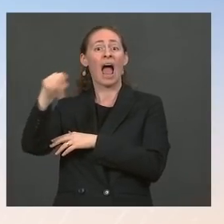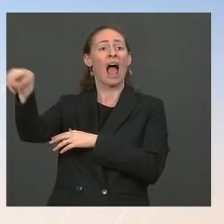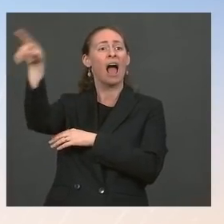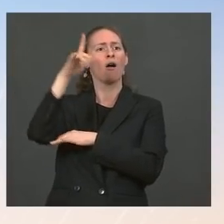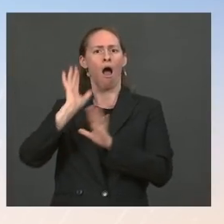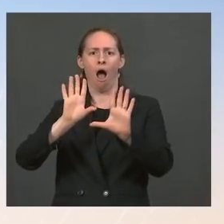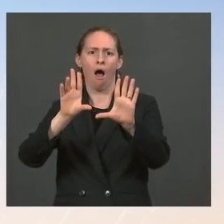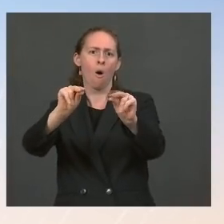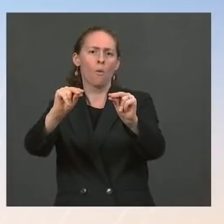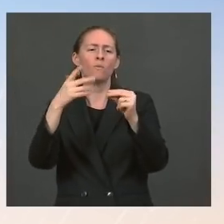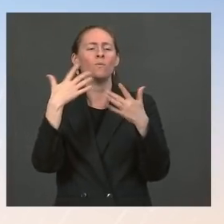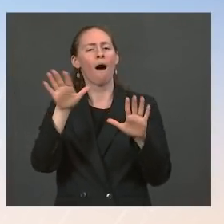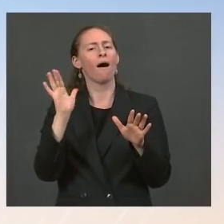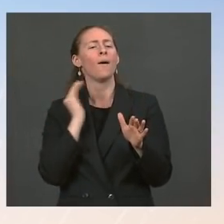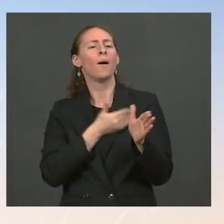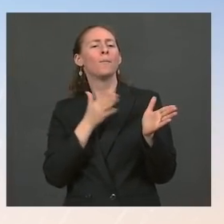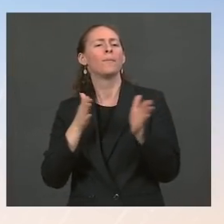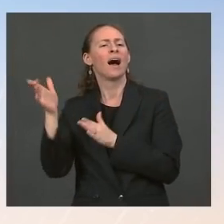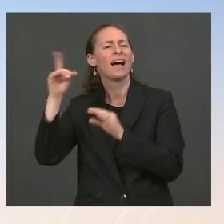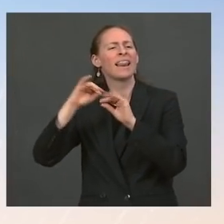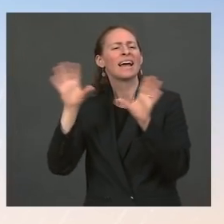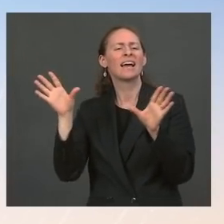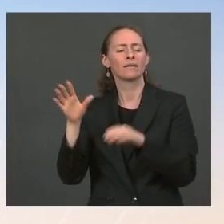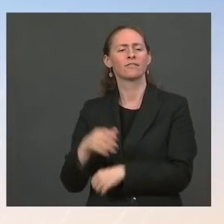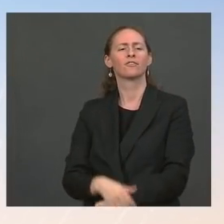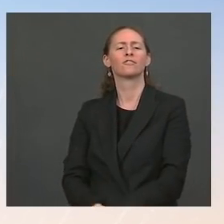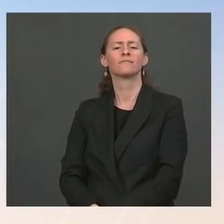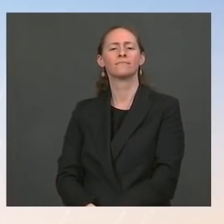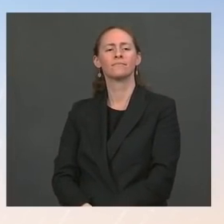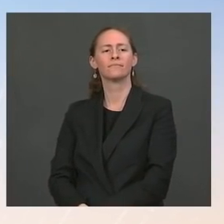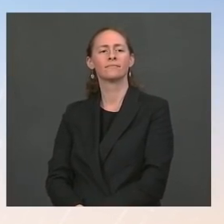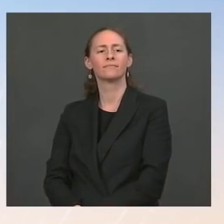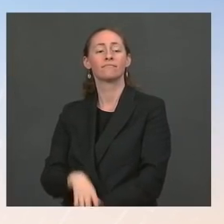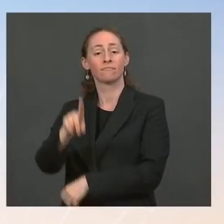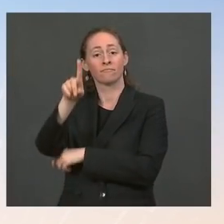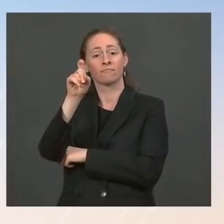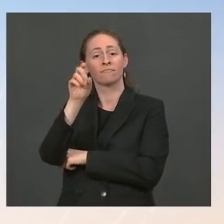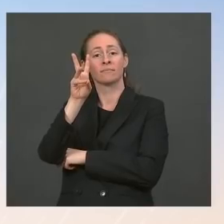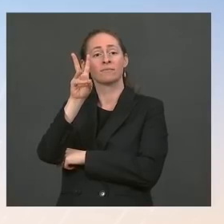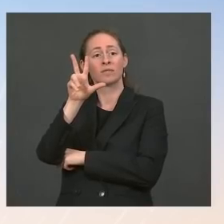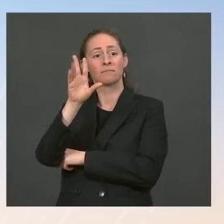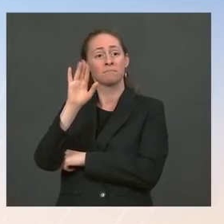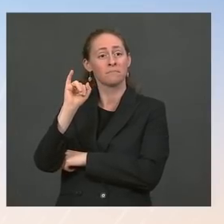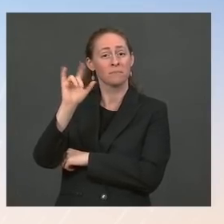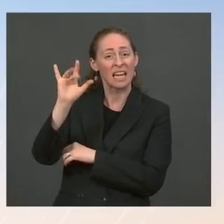for $163 billion a year in owed but unpaid taxes. So, this proposal we're talking about